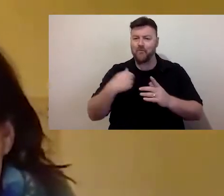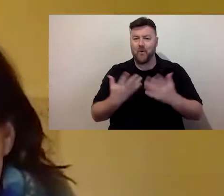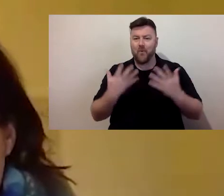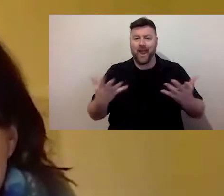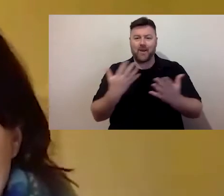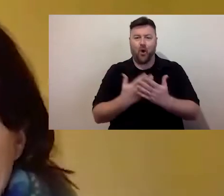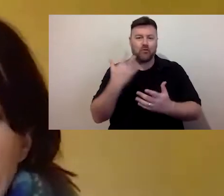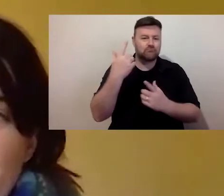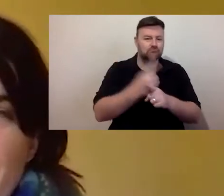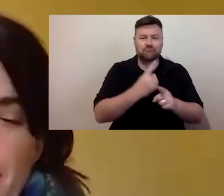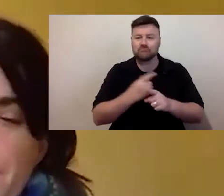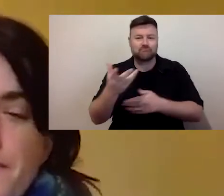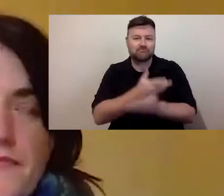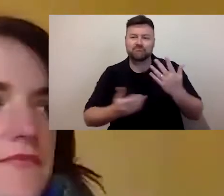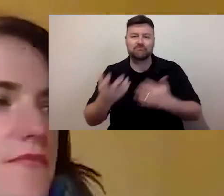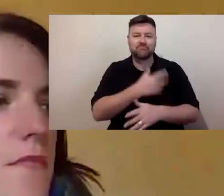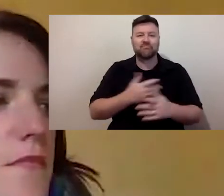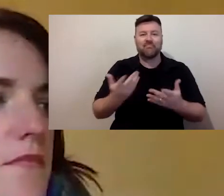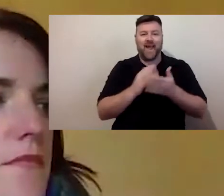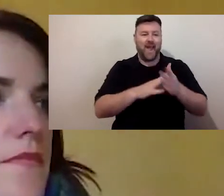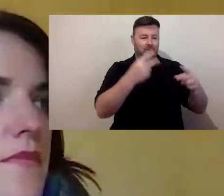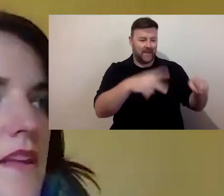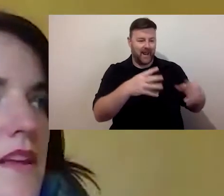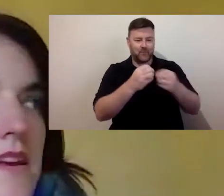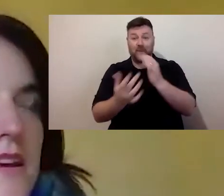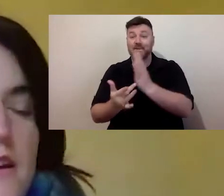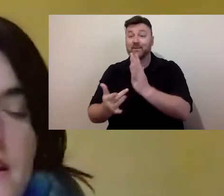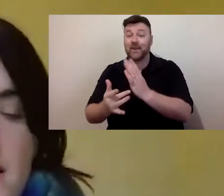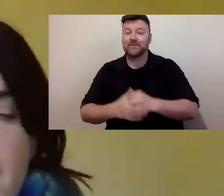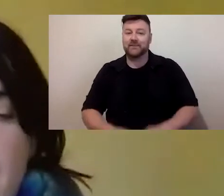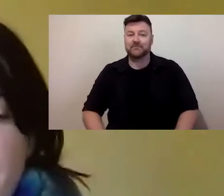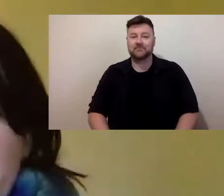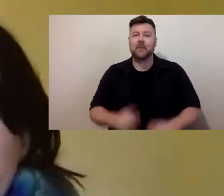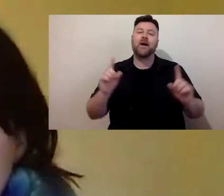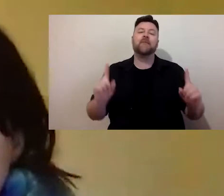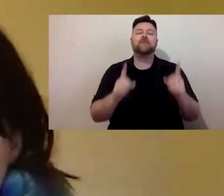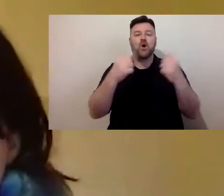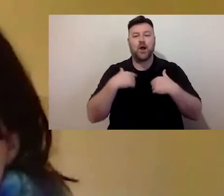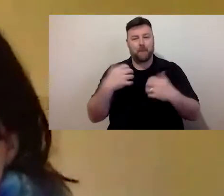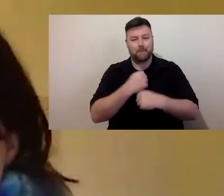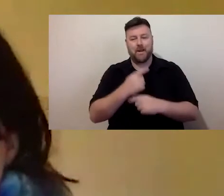I would like to start by warmly acknowledging the traditional